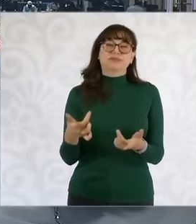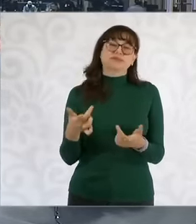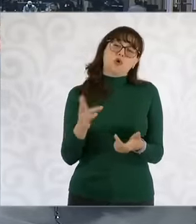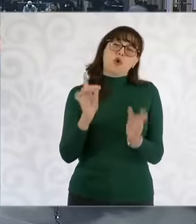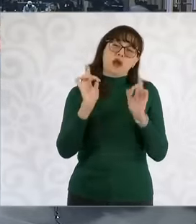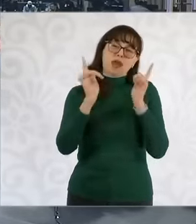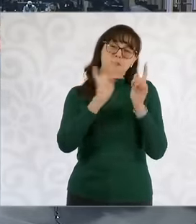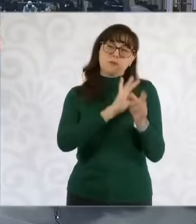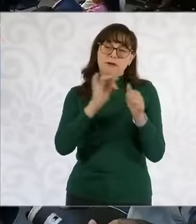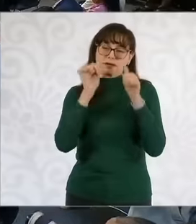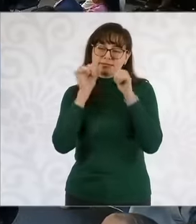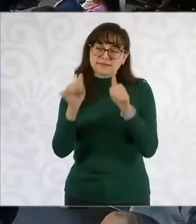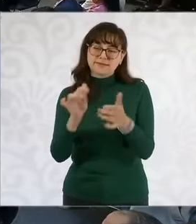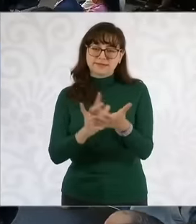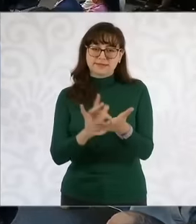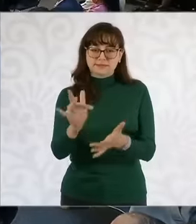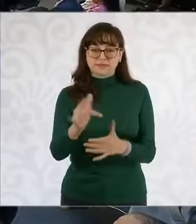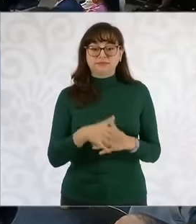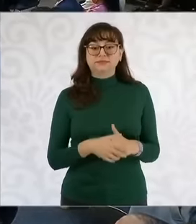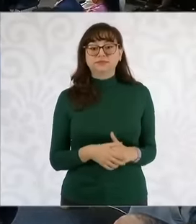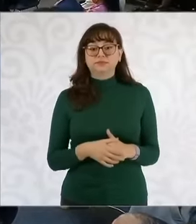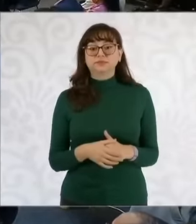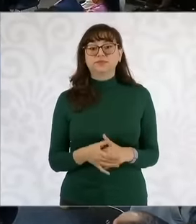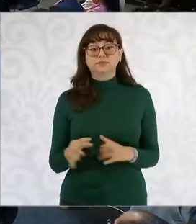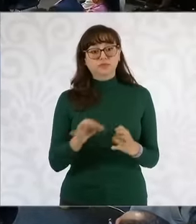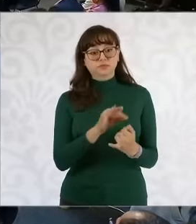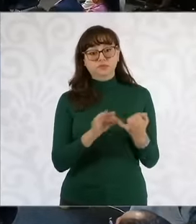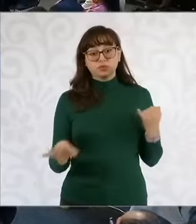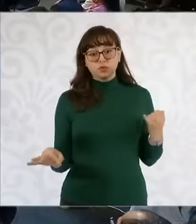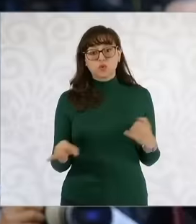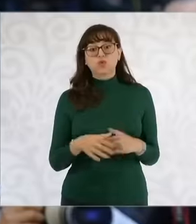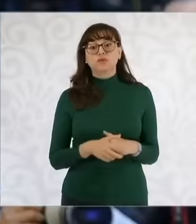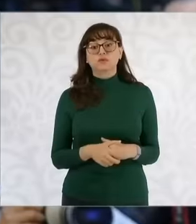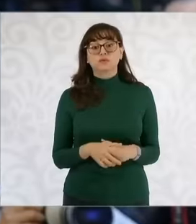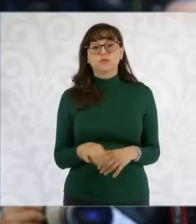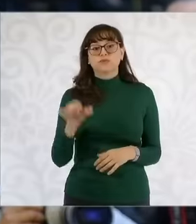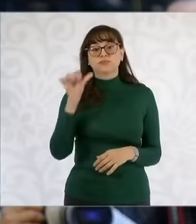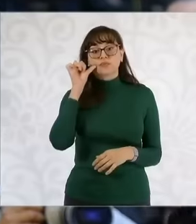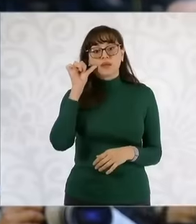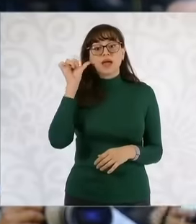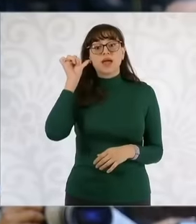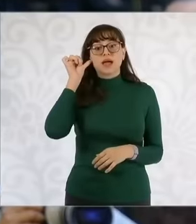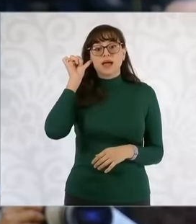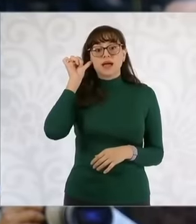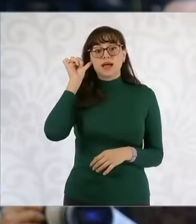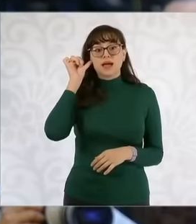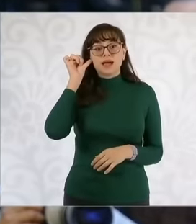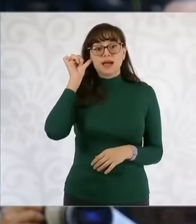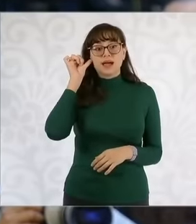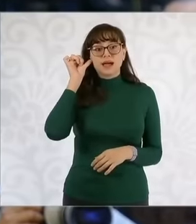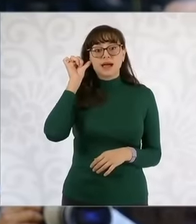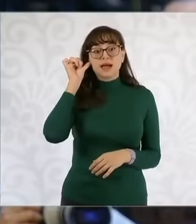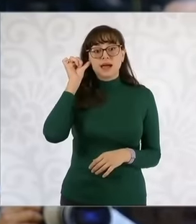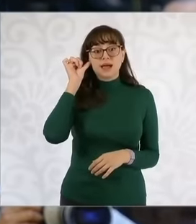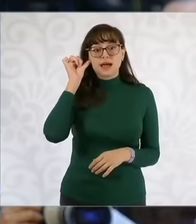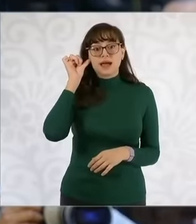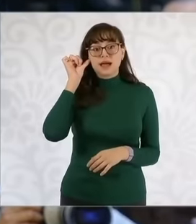to close they have also attacked it since yesterday when this Nobel recognition for sustainability was announced,